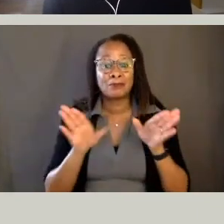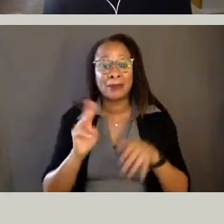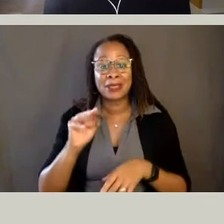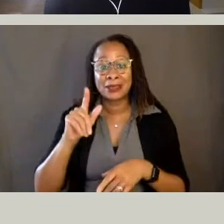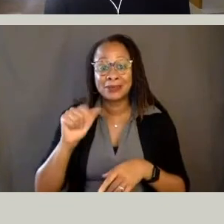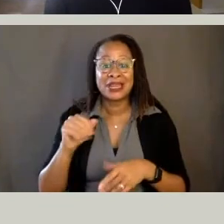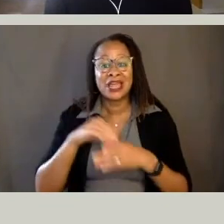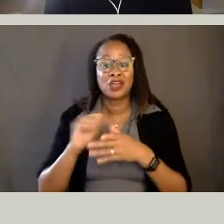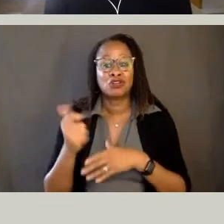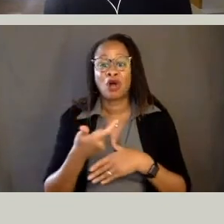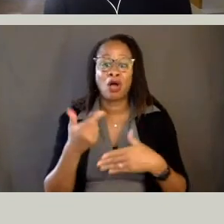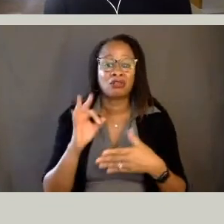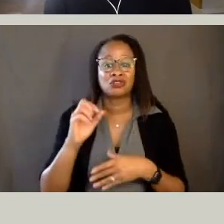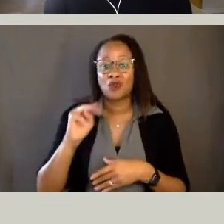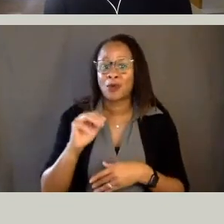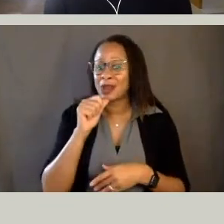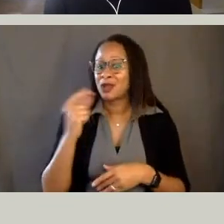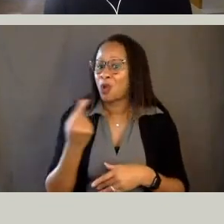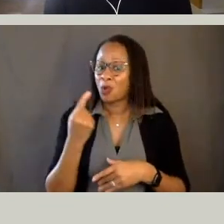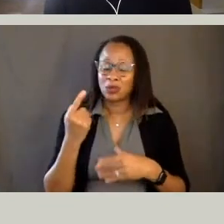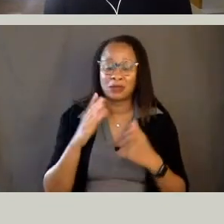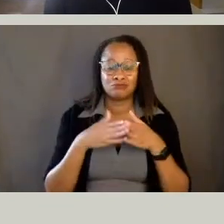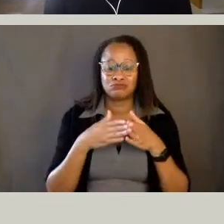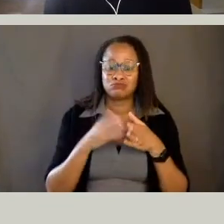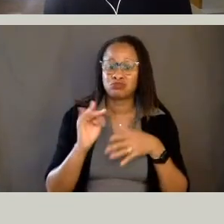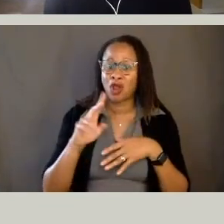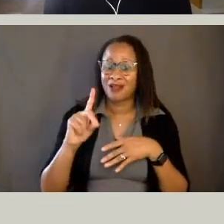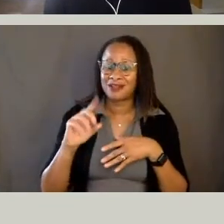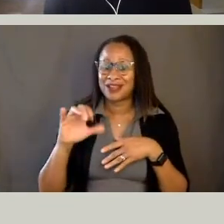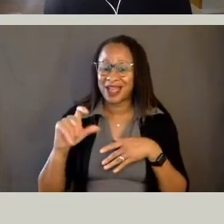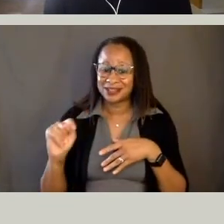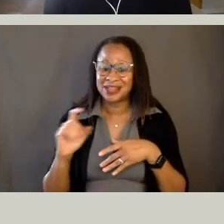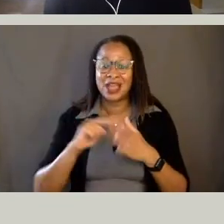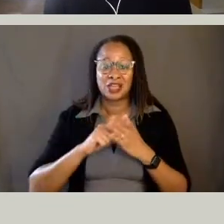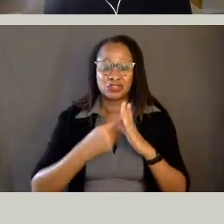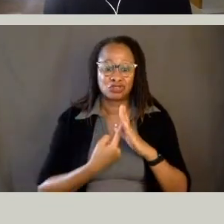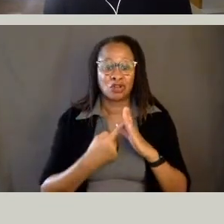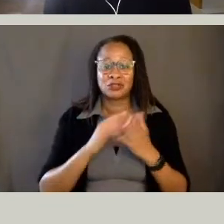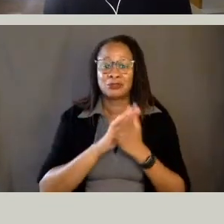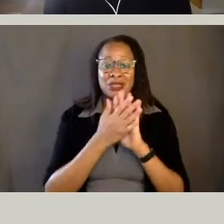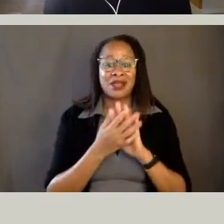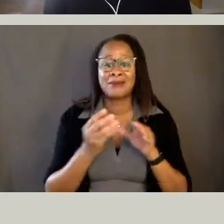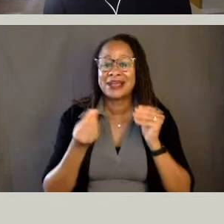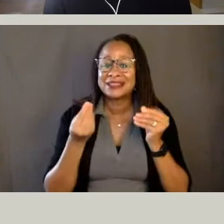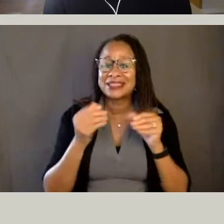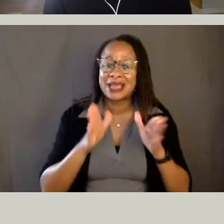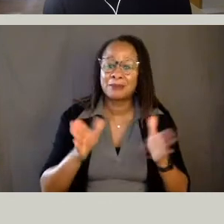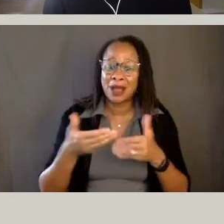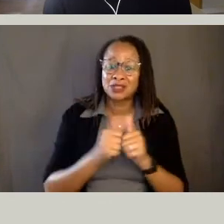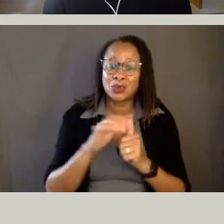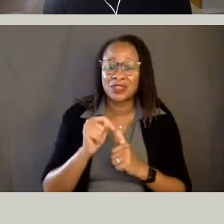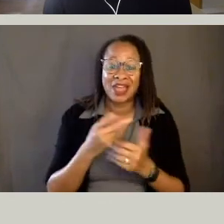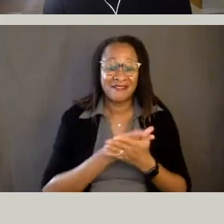not just broadcast and, truly start to like be a sandbox with it and fail, but, you know, try things.